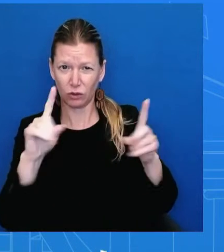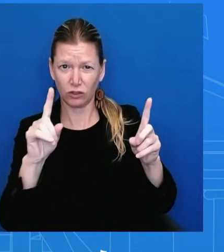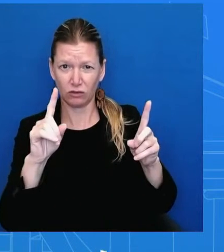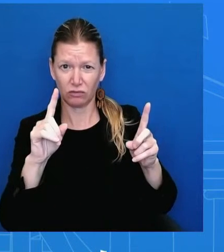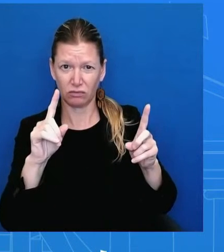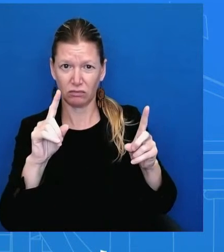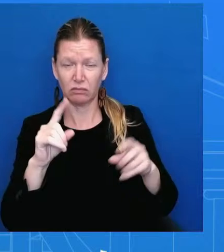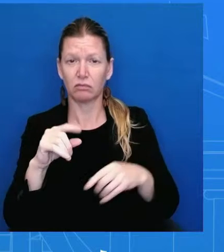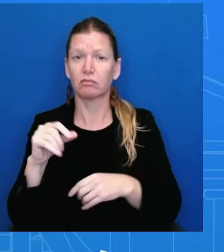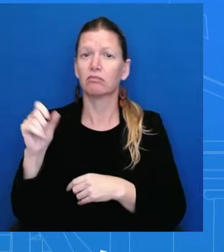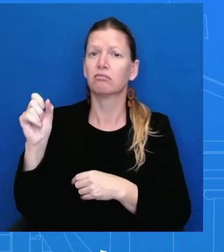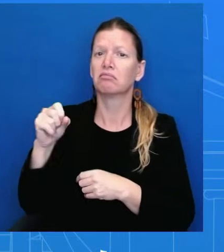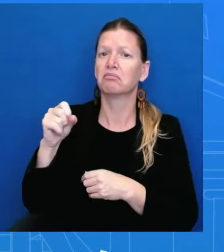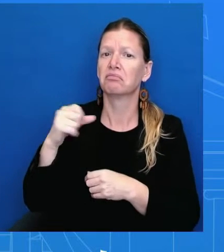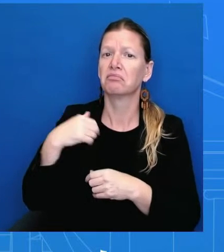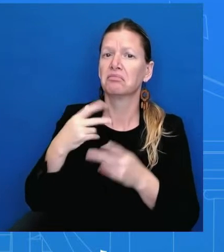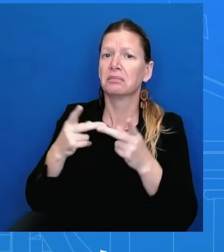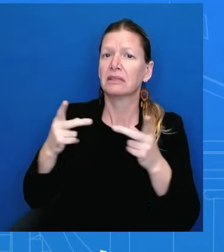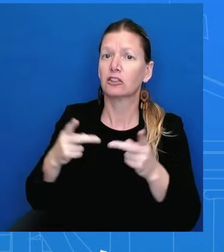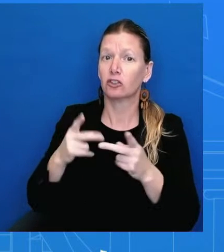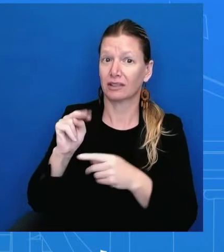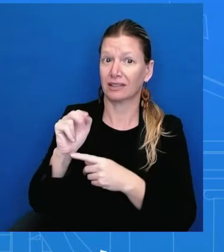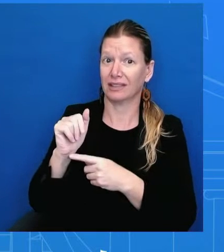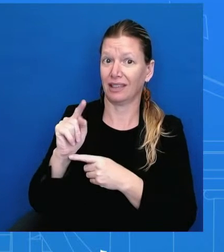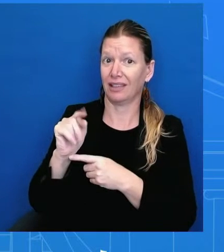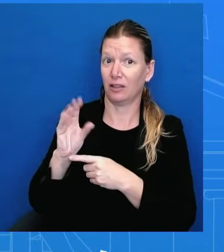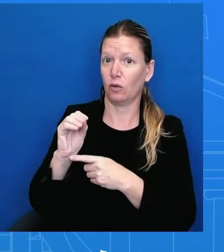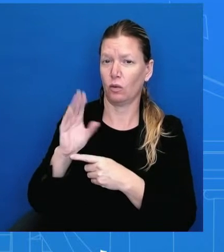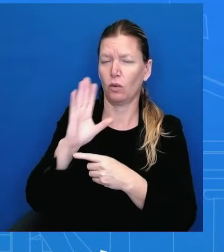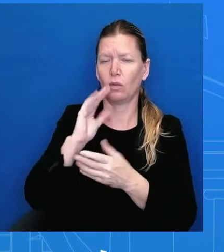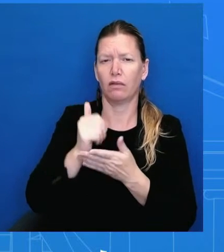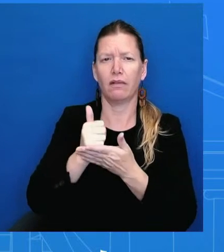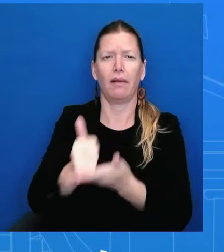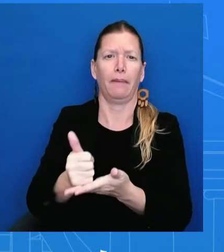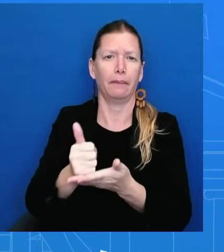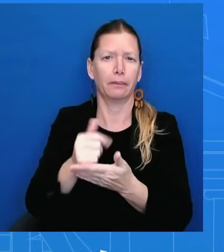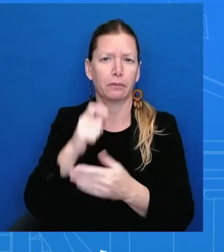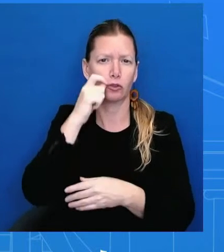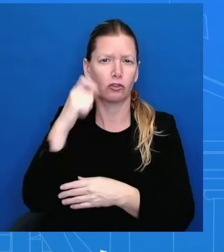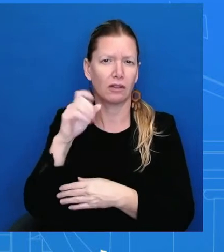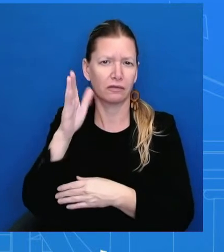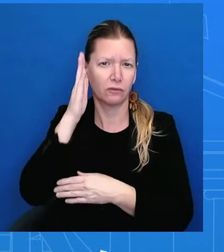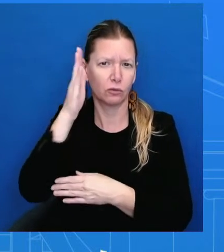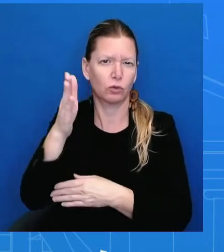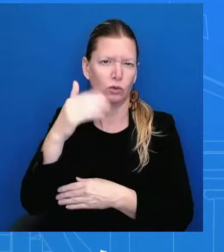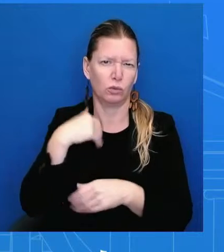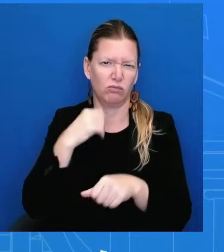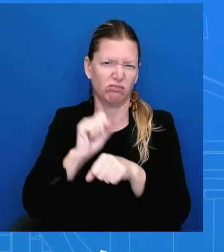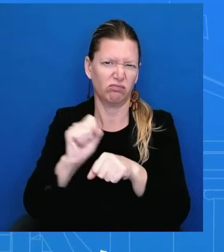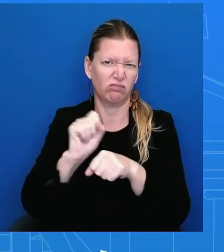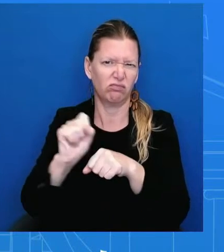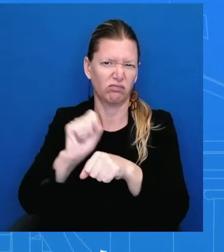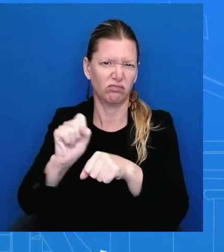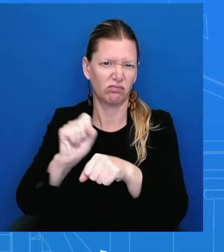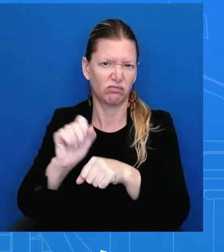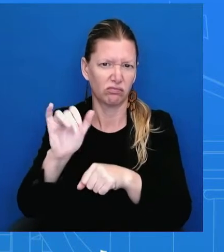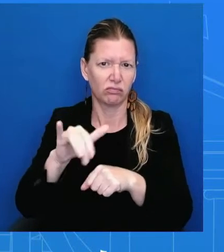And the president is looking forward to talking to President Zelenskyy and our NATO Allies about that path -- that bridge to NATO. Ms. Jean-Pierre: Anita. The Press: Thank you so much, John.